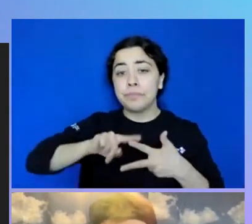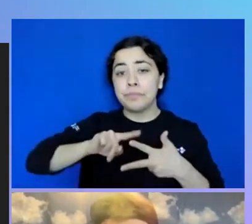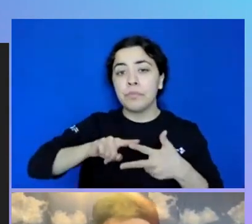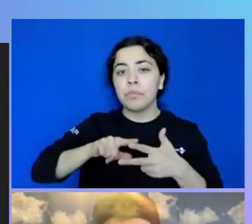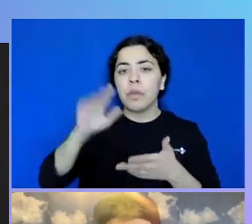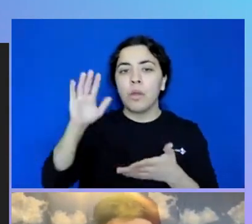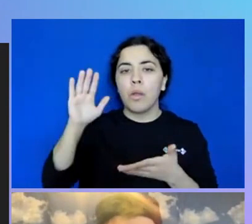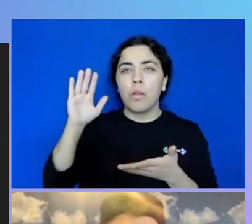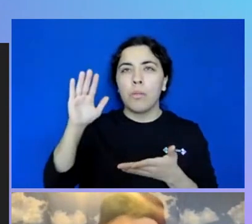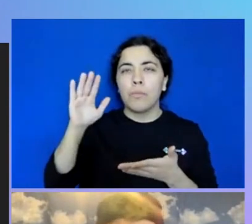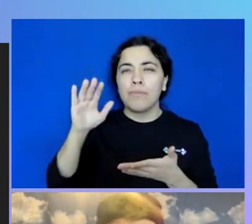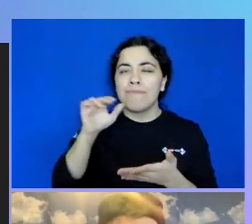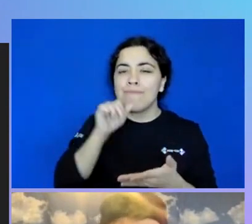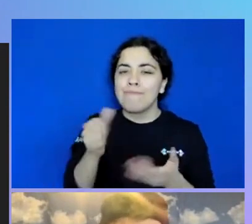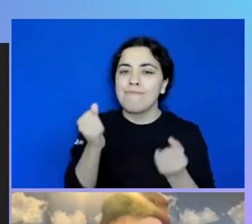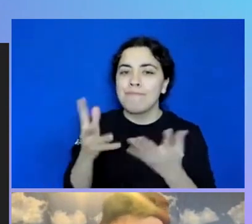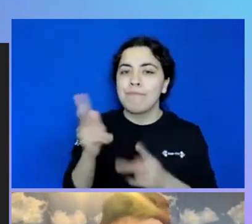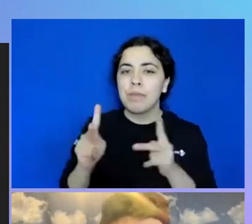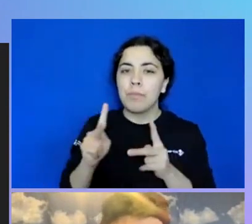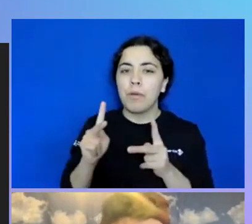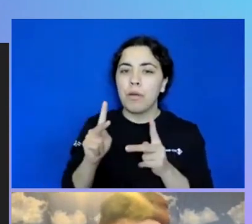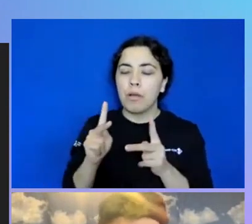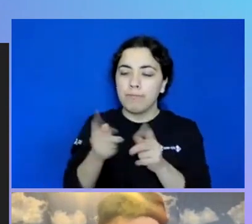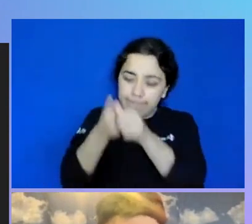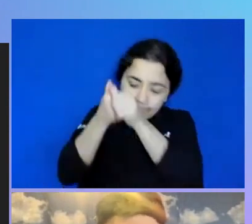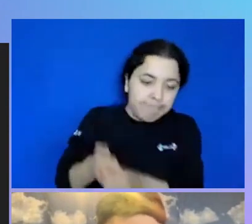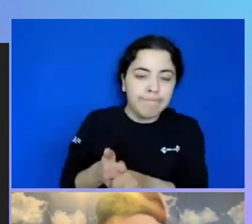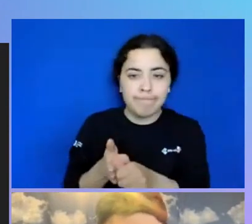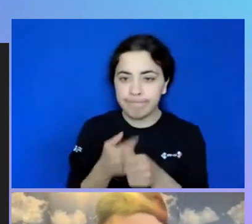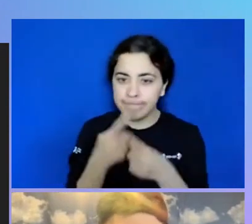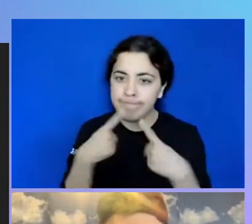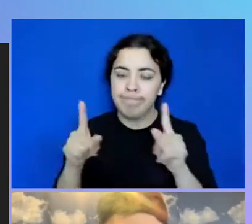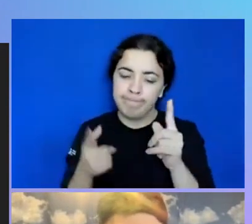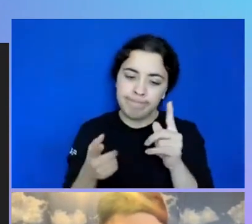on accessibility and no central governance in an organization.